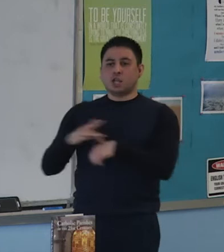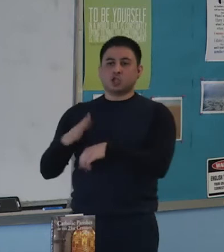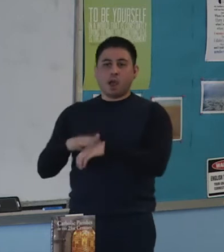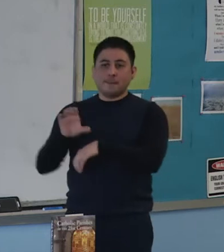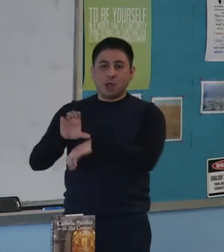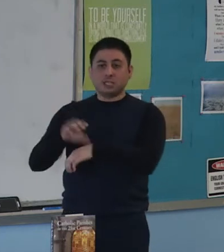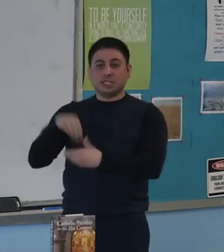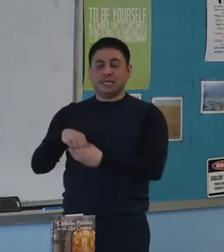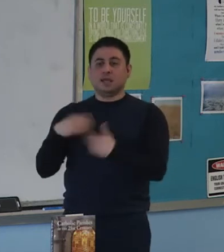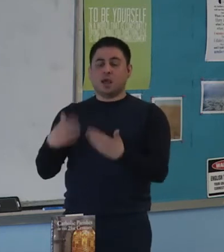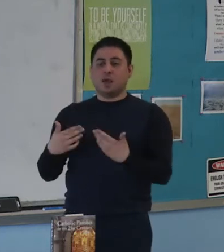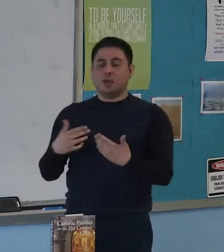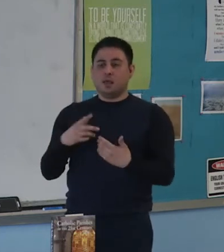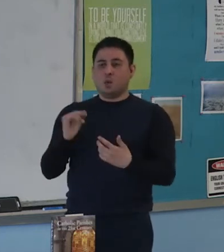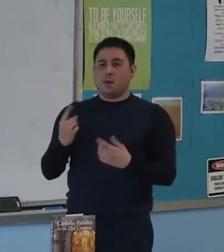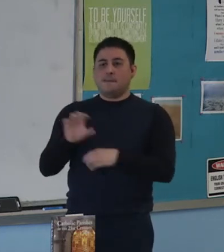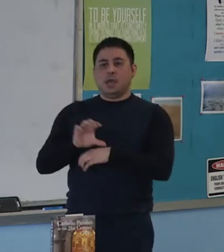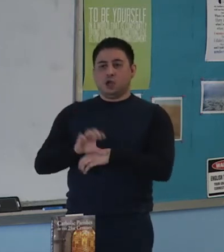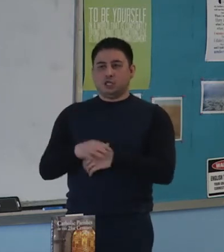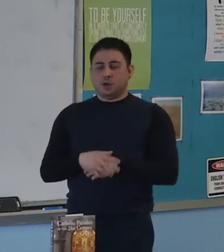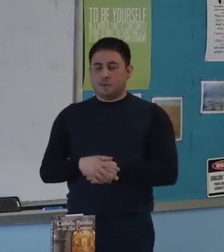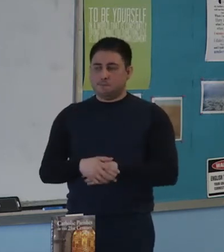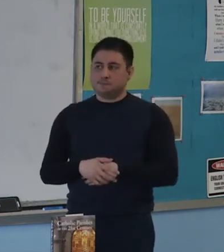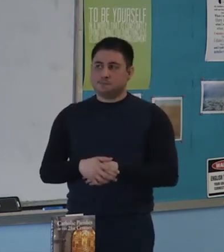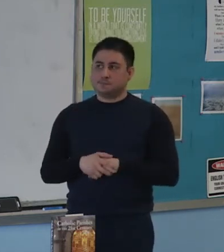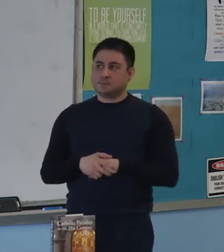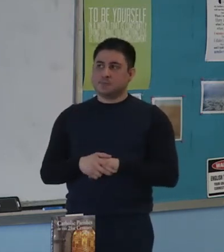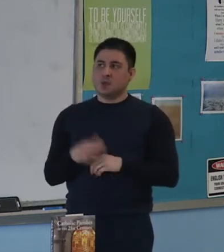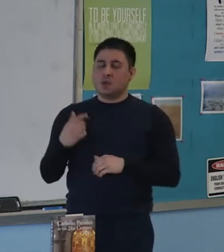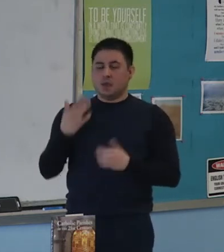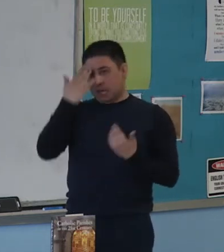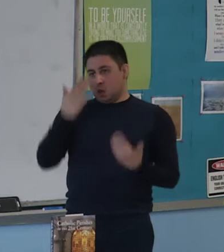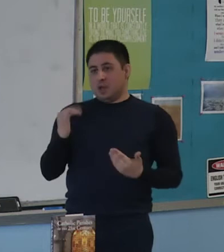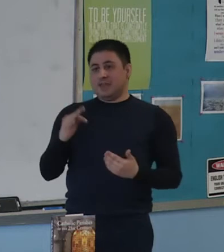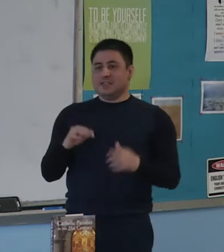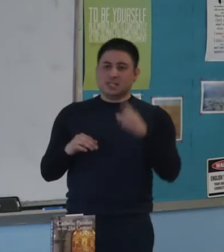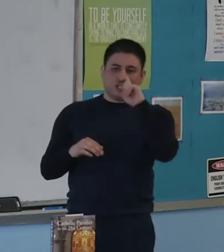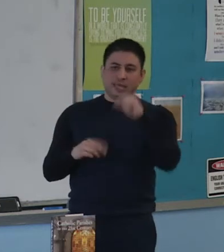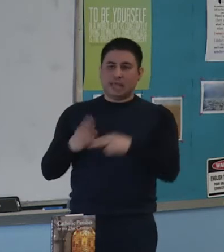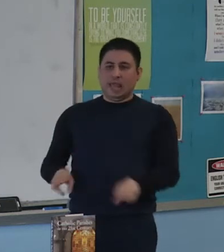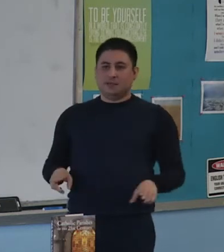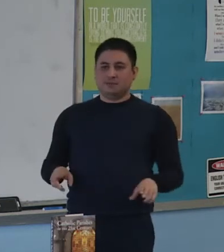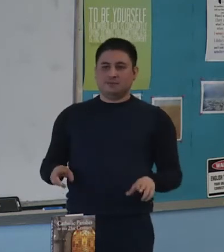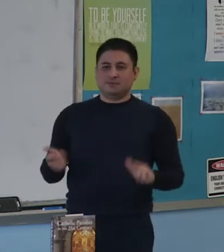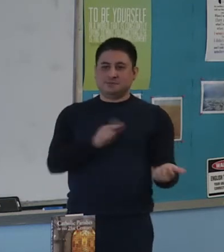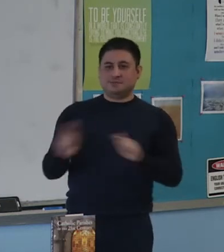is we don't know if the chicken and egg piece. Do people pay more attention